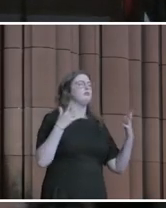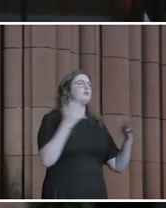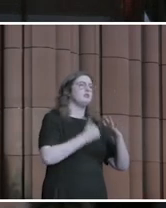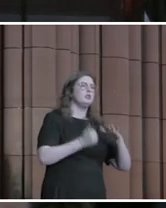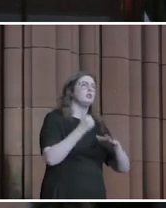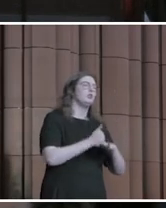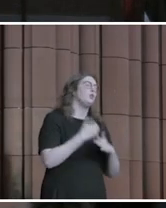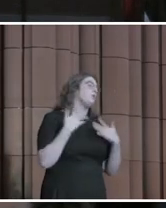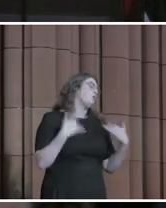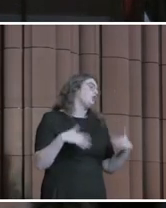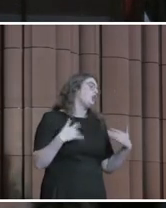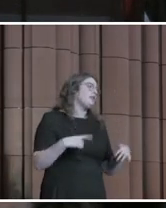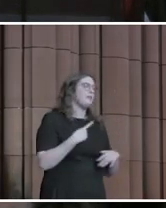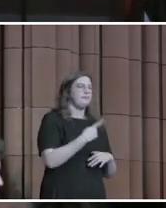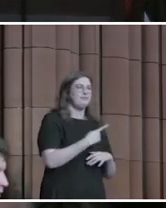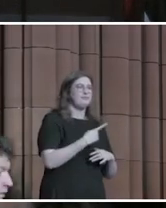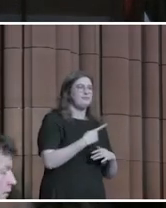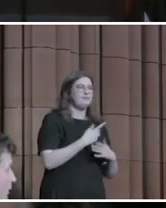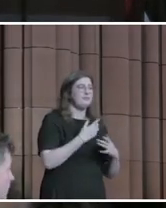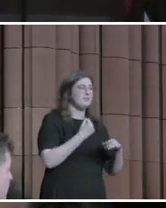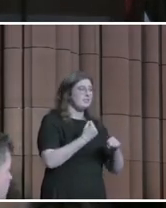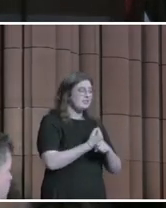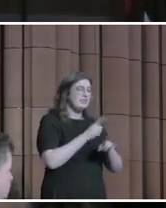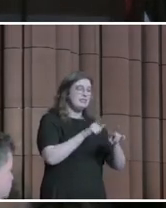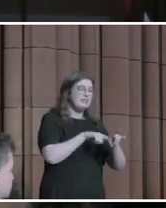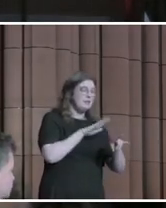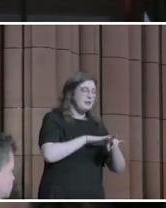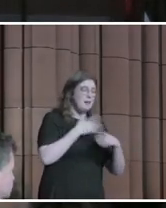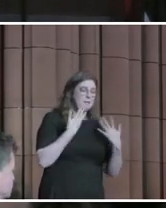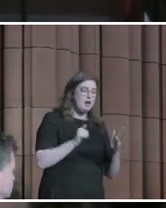but to do so at the time of great cultural and technological change